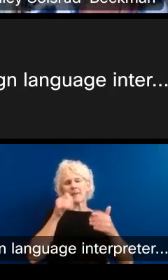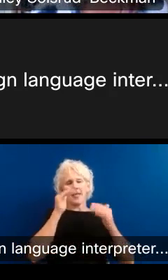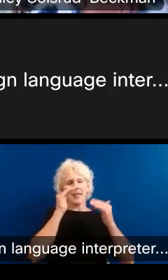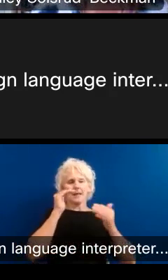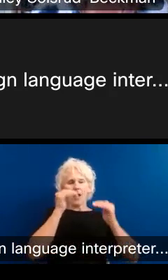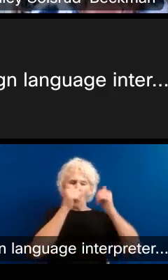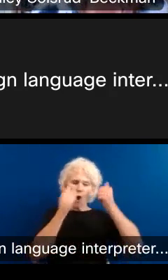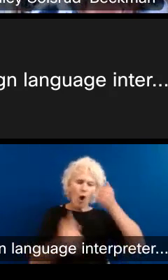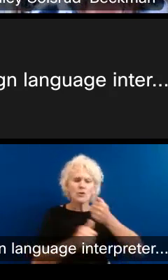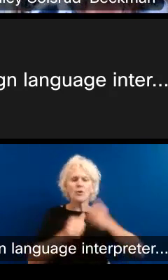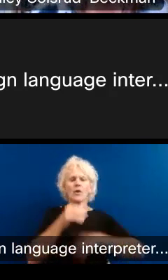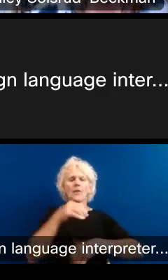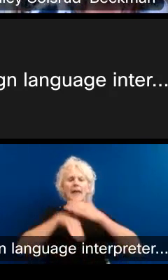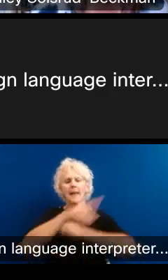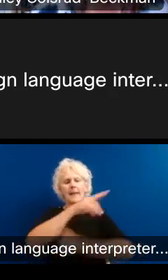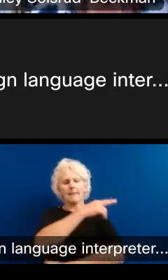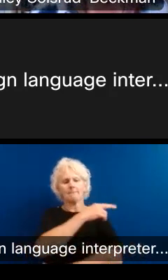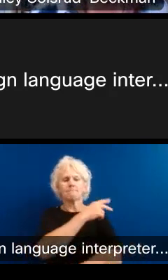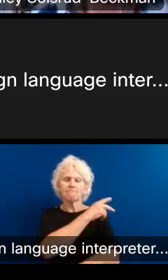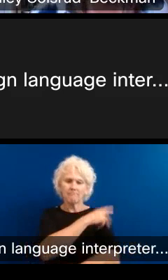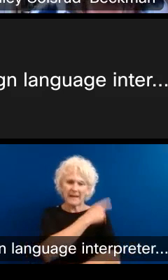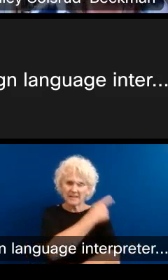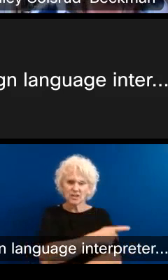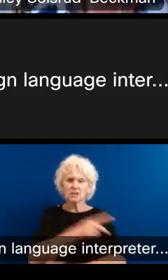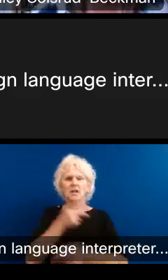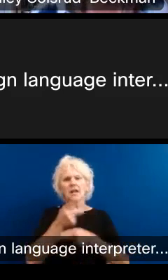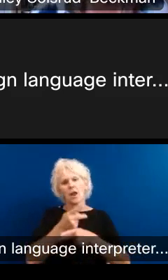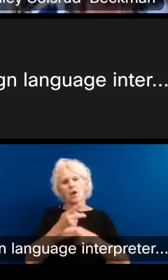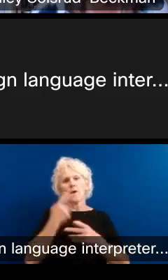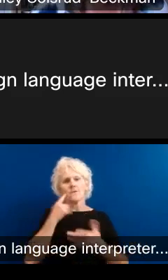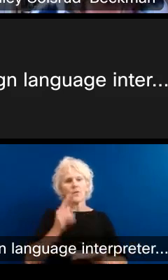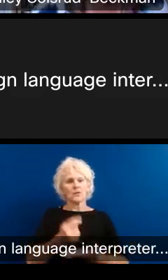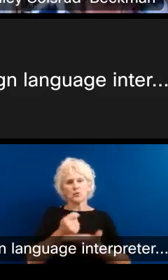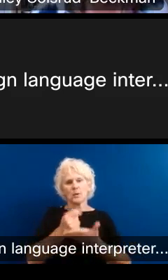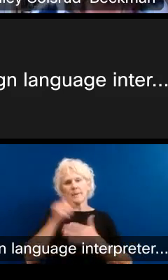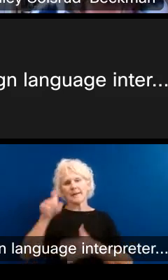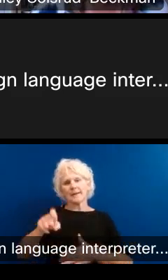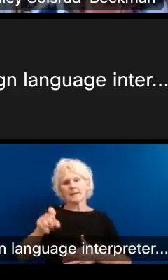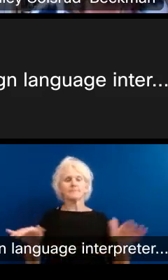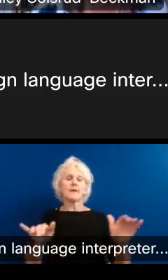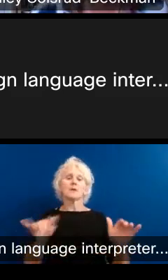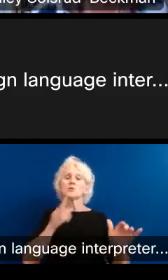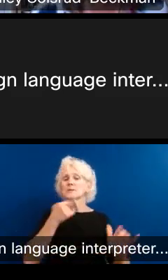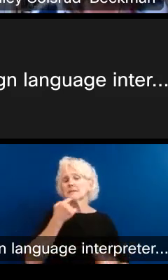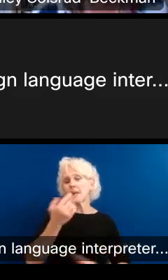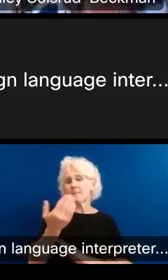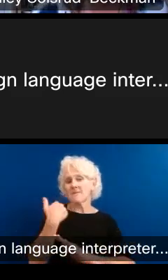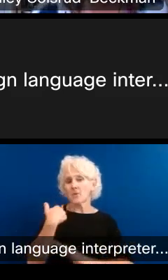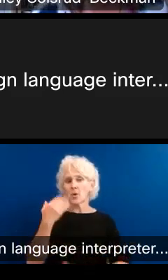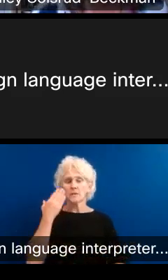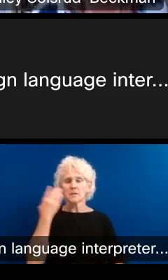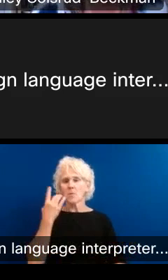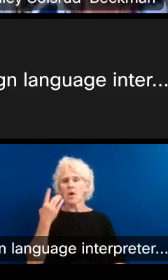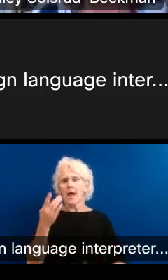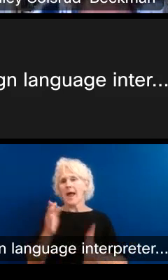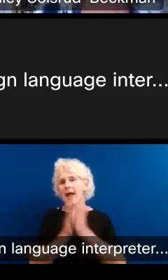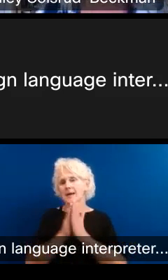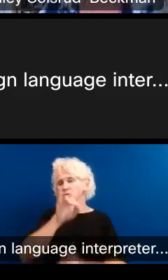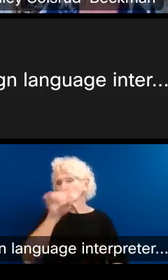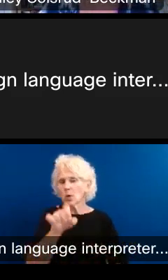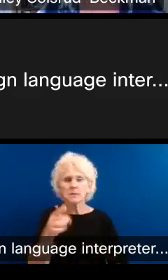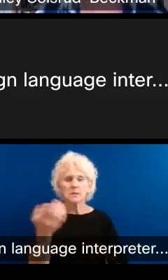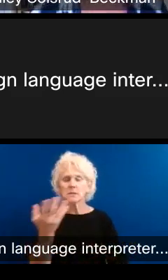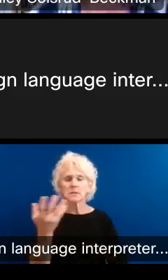needs. And then as I referenced earlier when a question was directed about a about placement